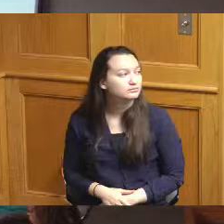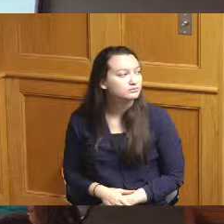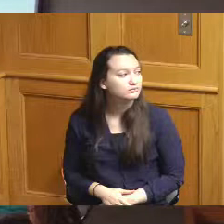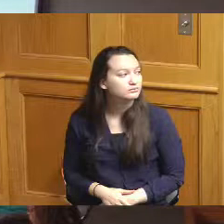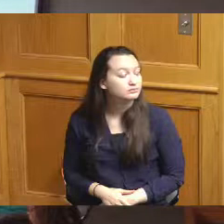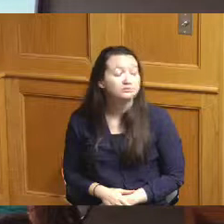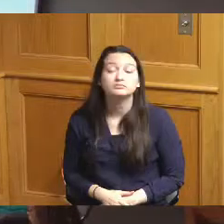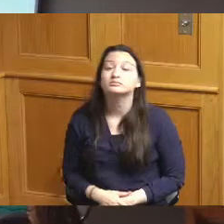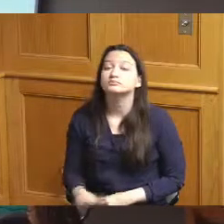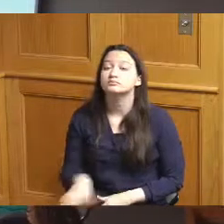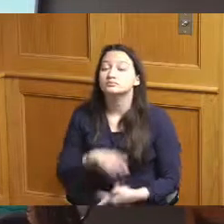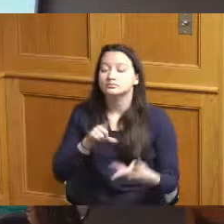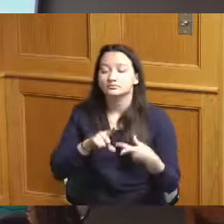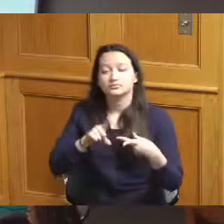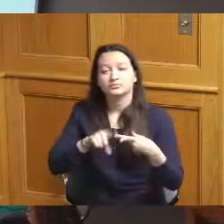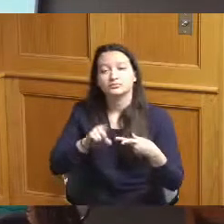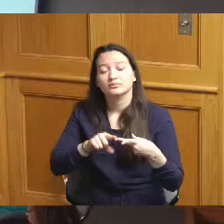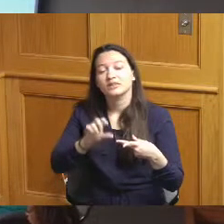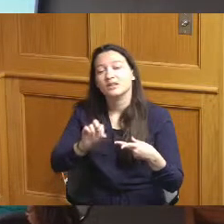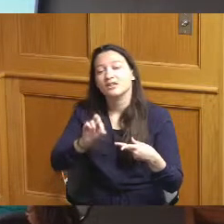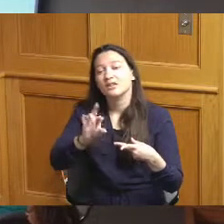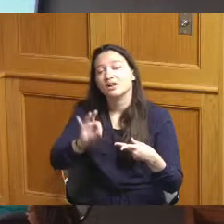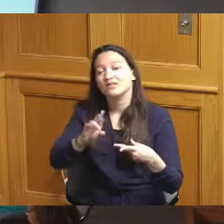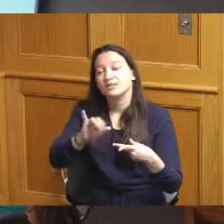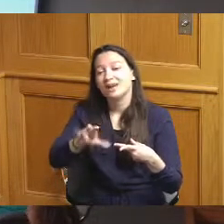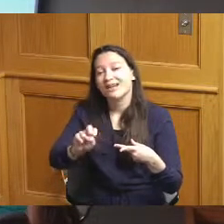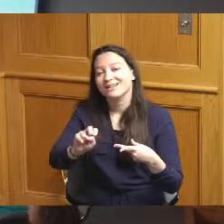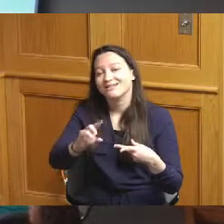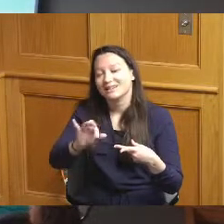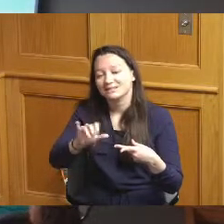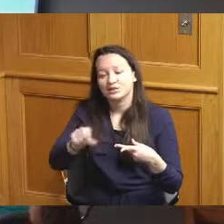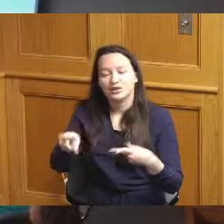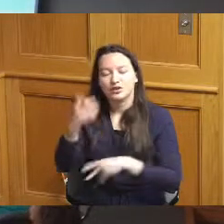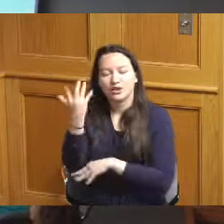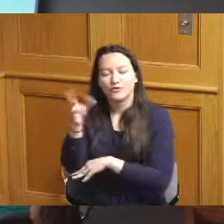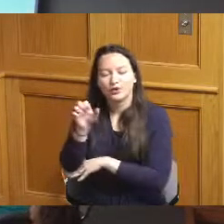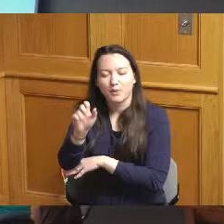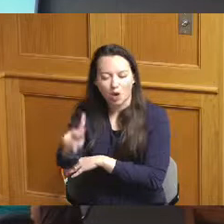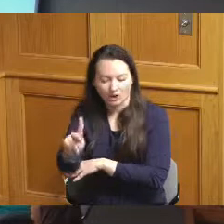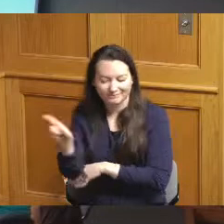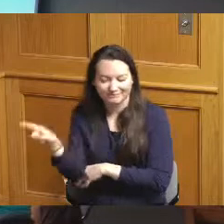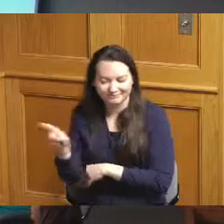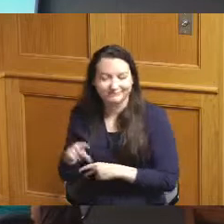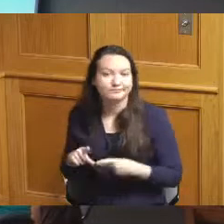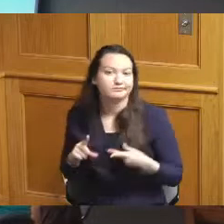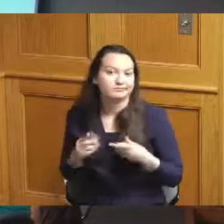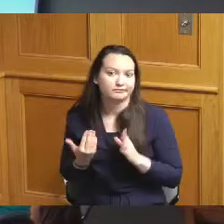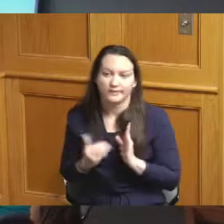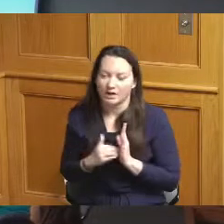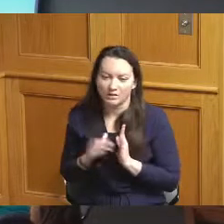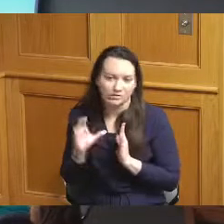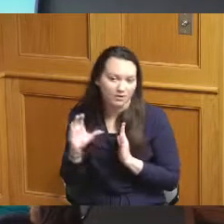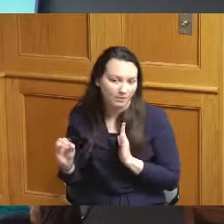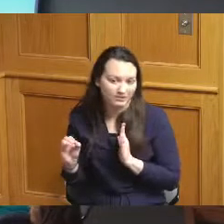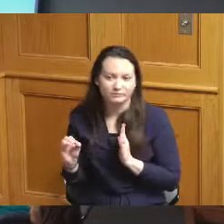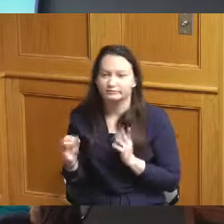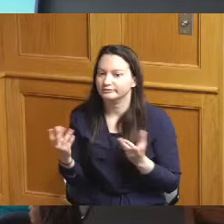fry fastening also known as TJ Burkhart in Forest Park once again a company that for a